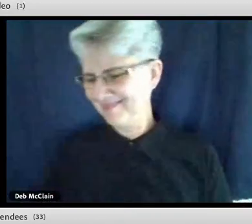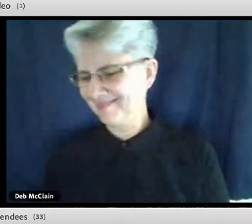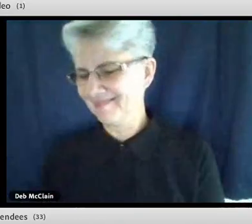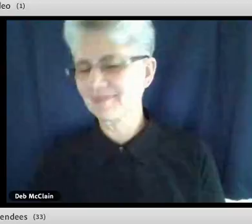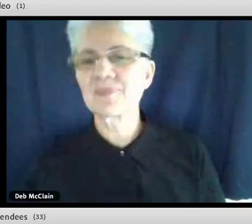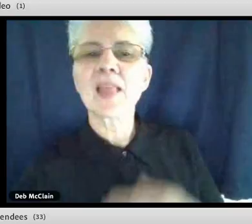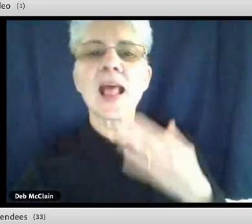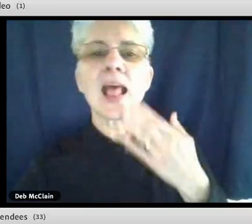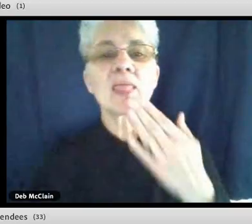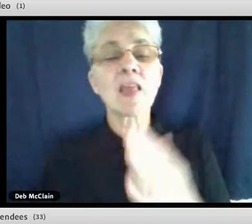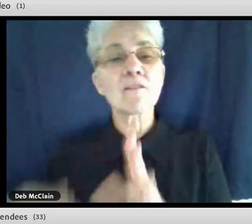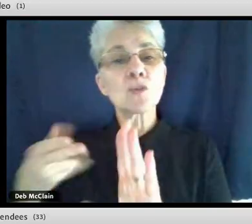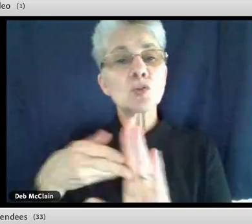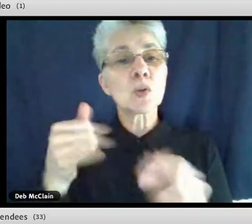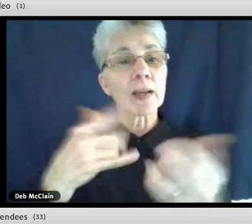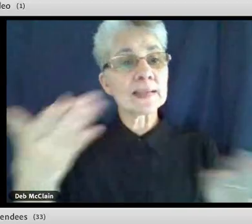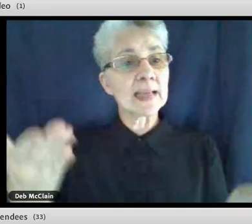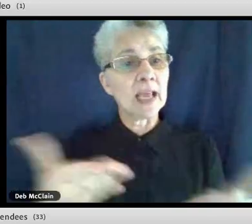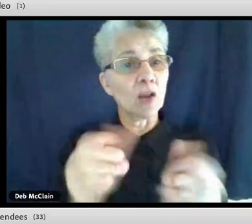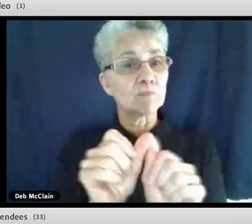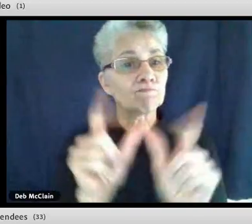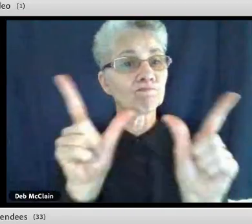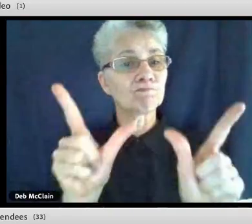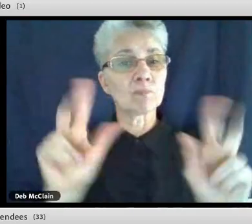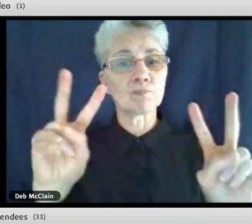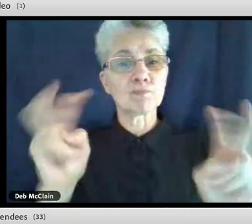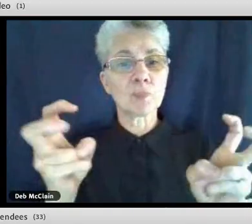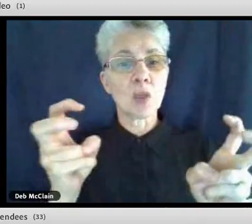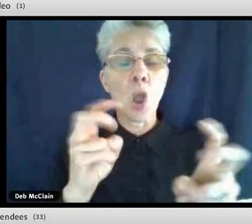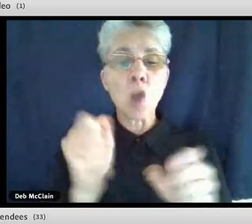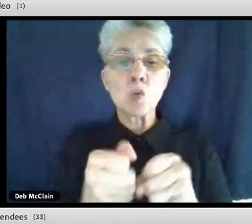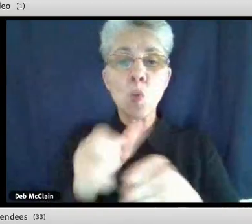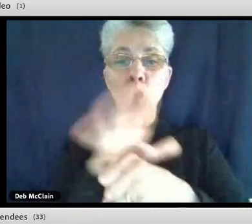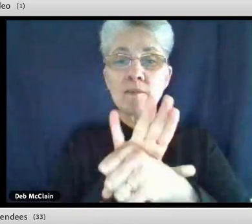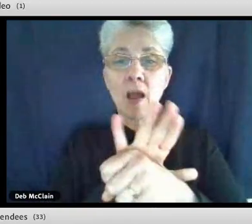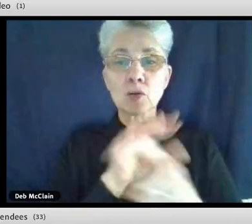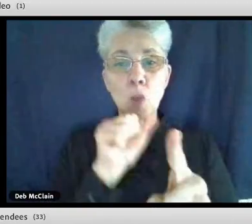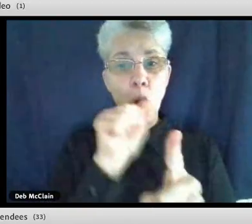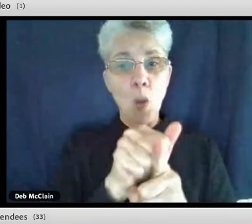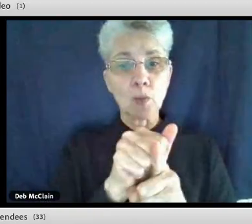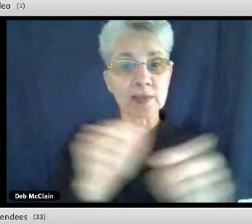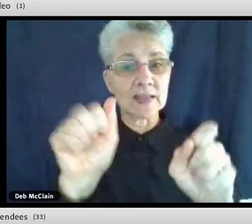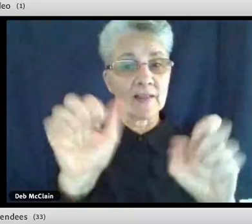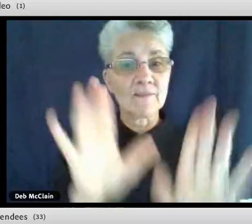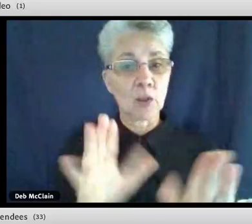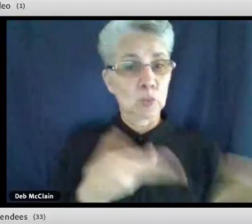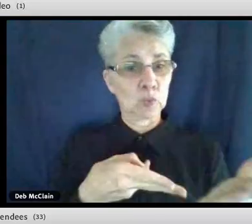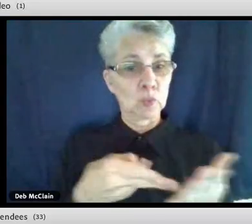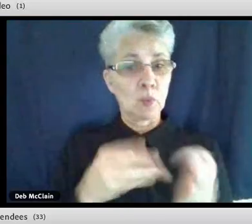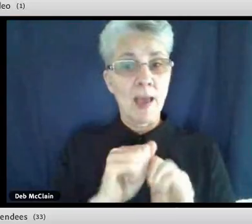Thank you for joining us for Coronavirus Hoaxes, Fear and Truth - How Libraries Can Help.